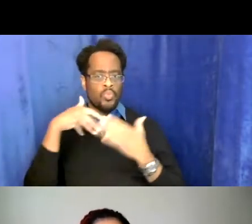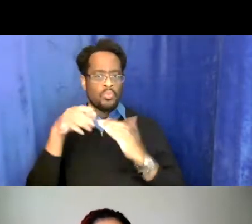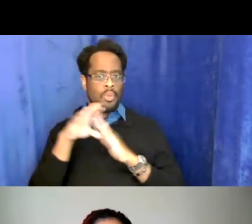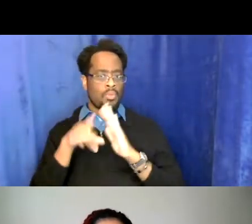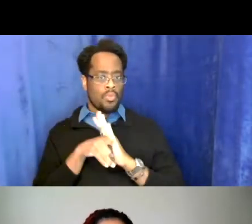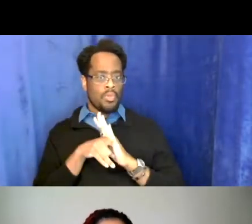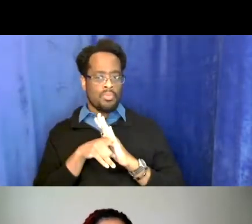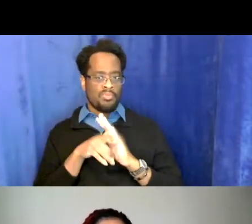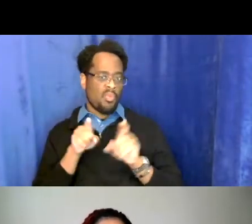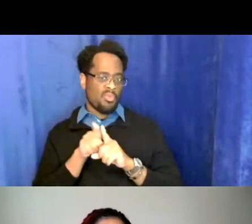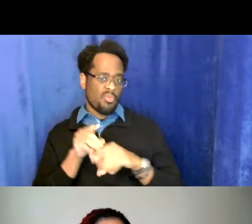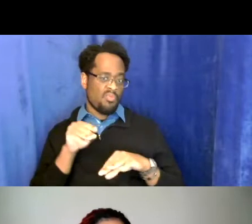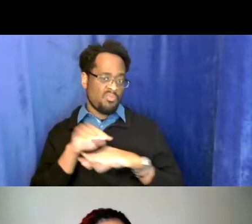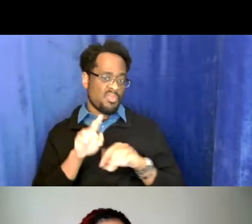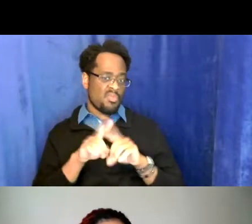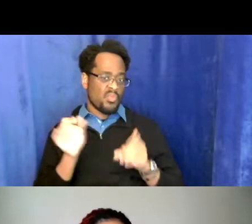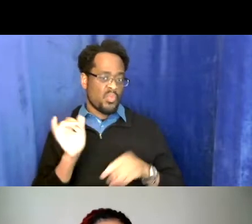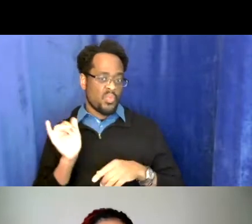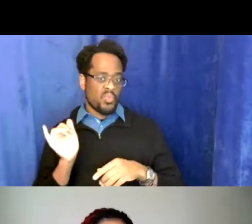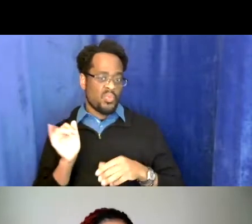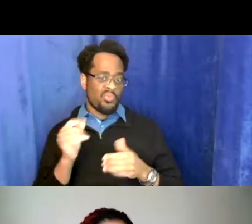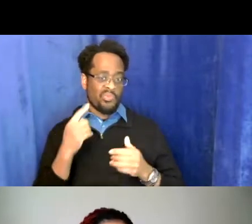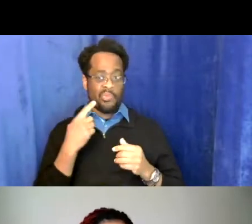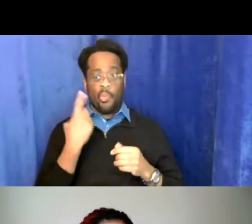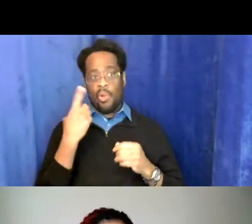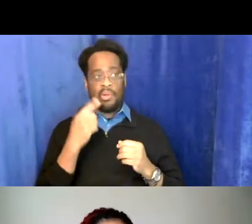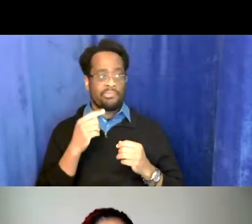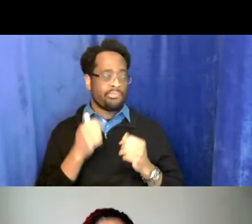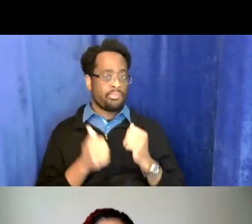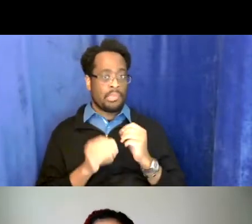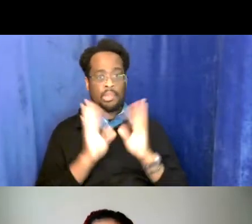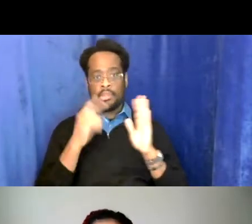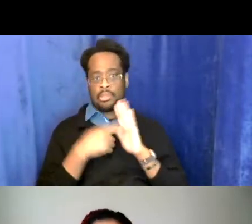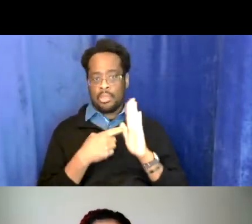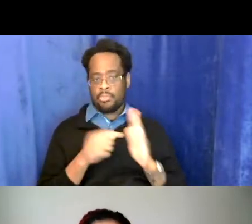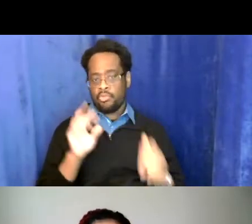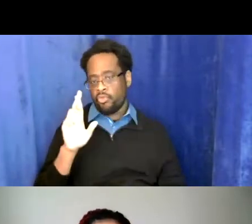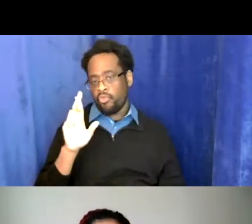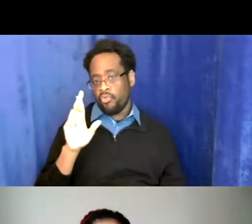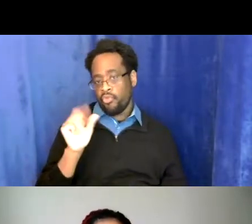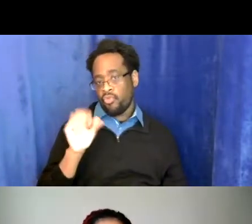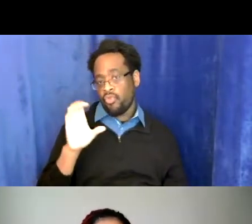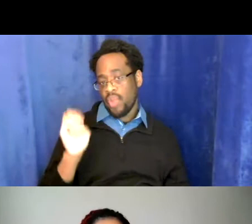It may also be based on who you socialize with - your socialization background. That has an influence as well.